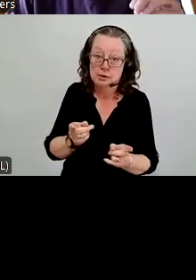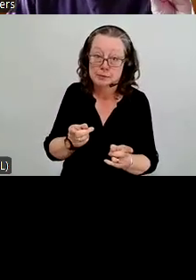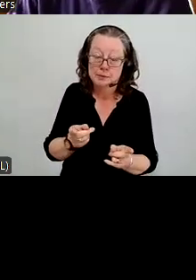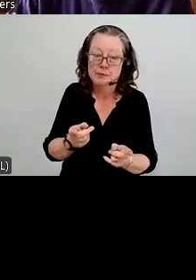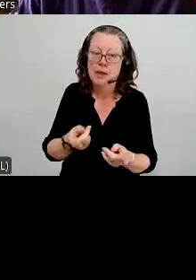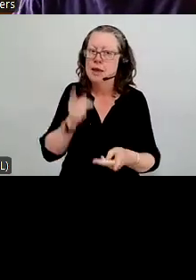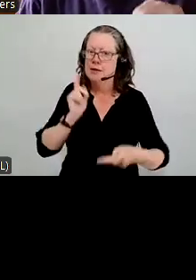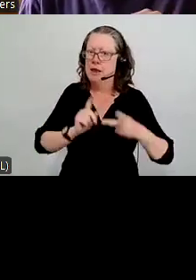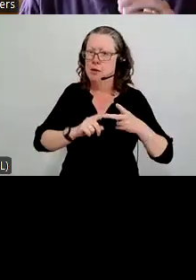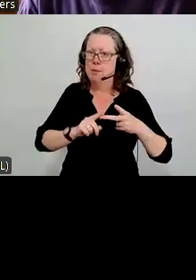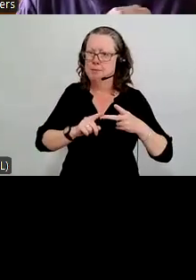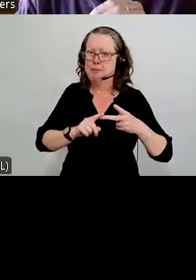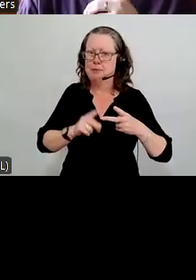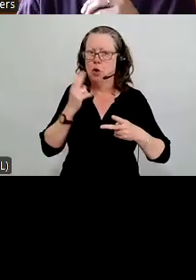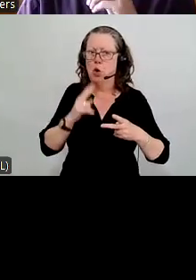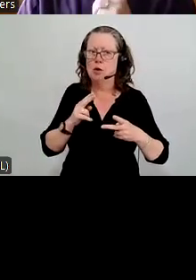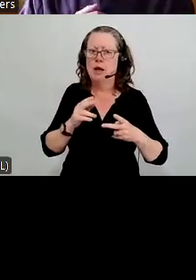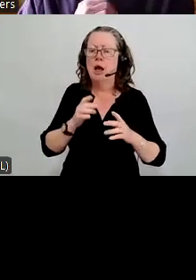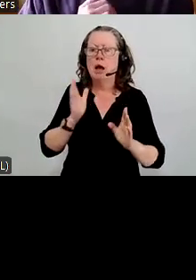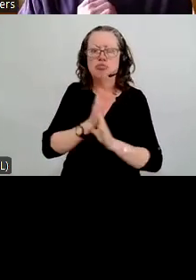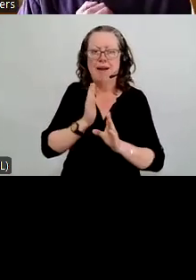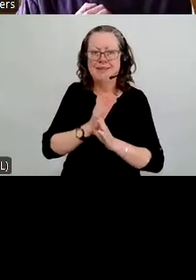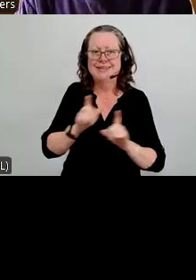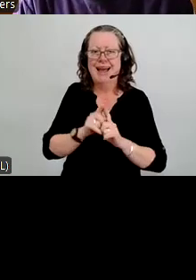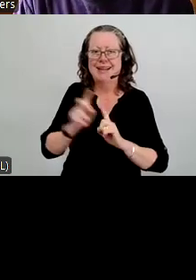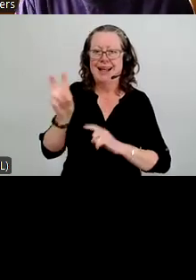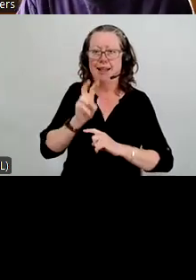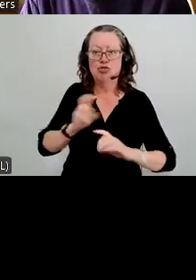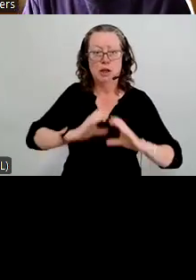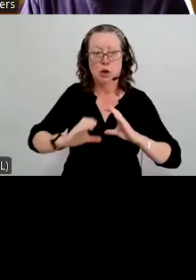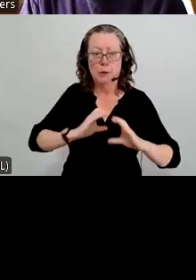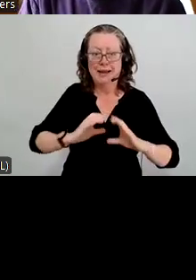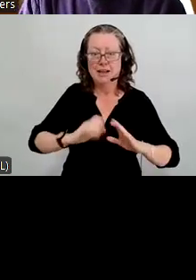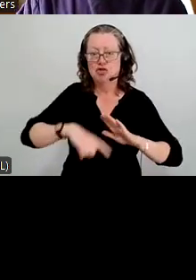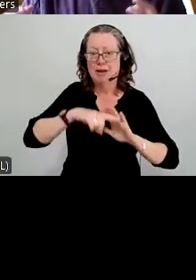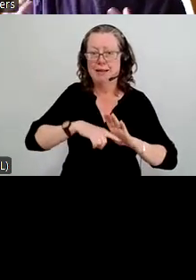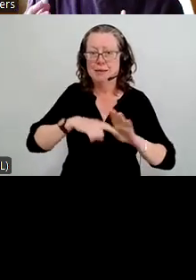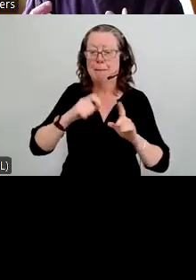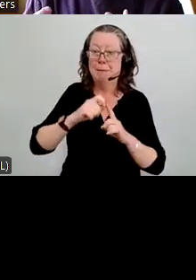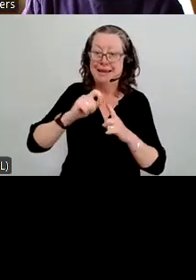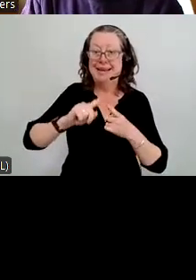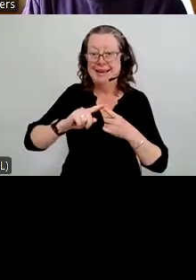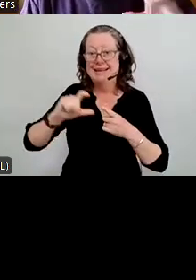the Privacy and Electronic Communications Regulation, PECR. That is all about the device.